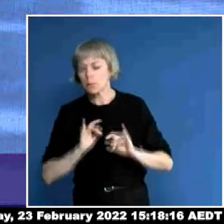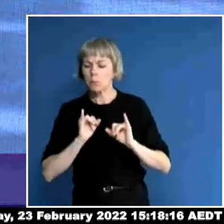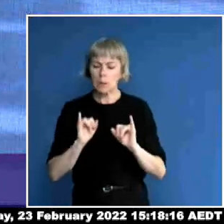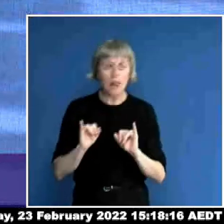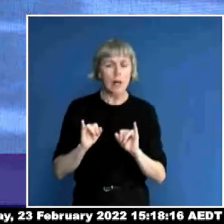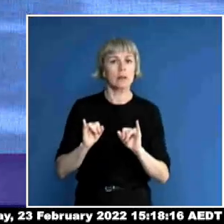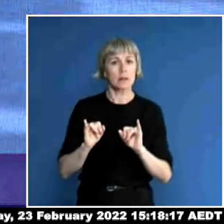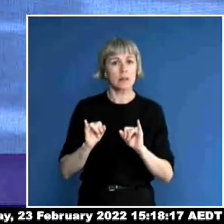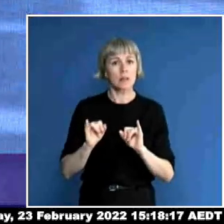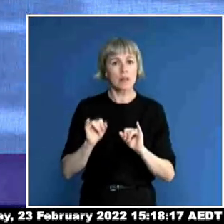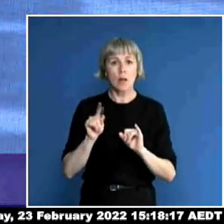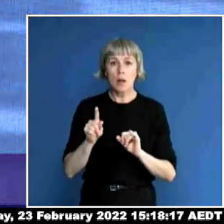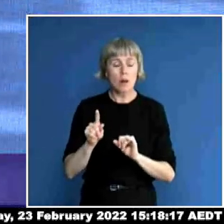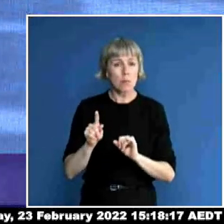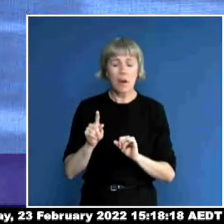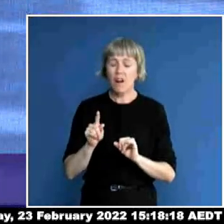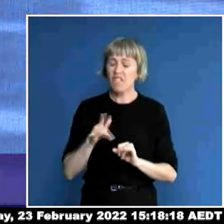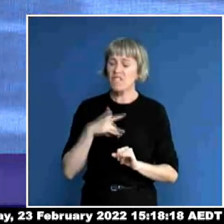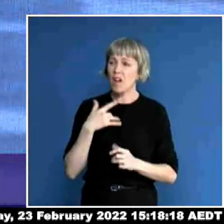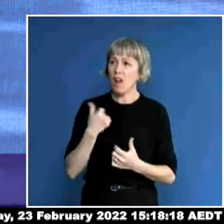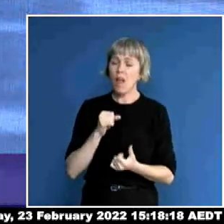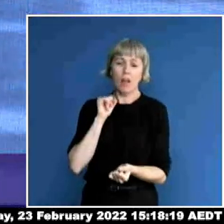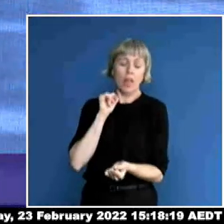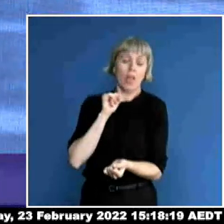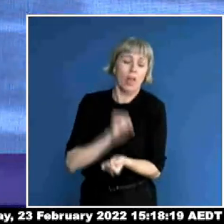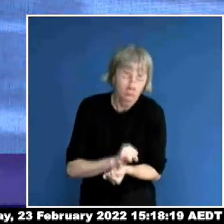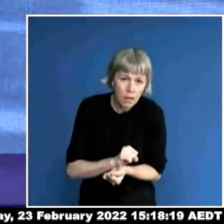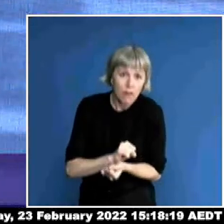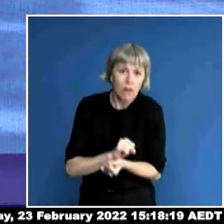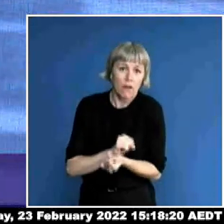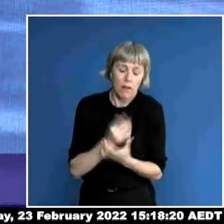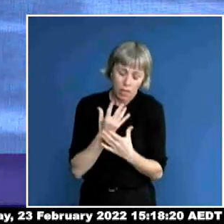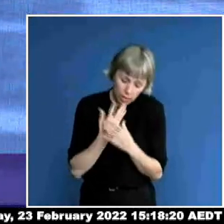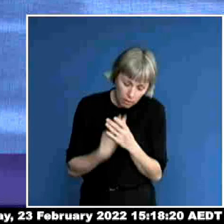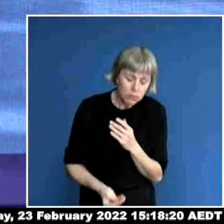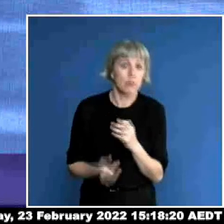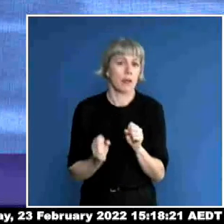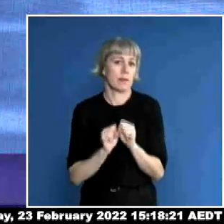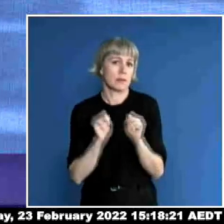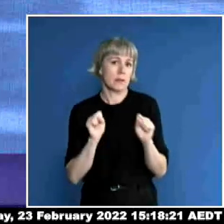these systems. Start taking action and making the change.